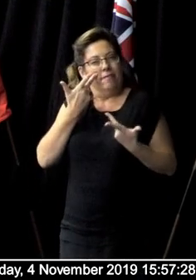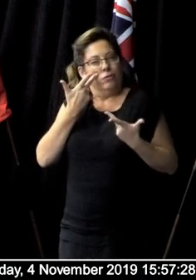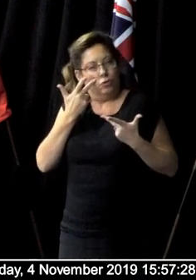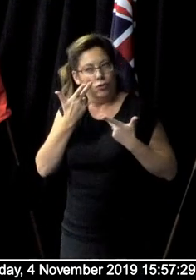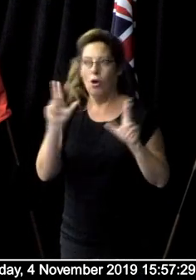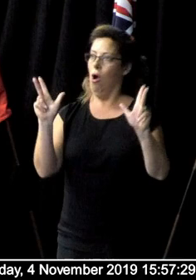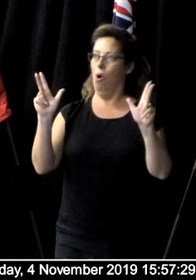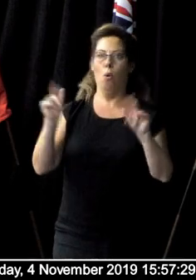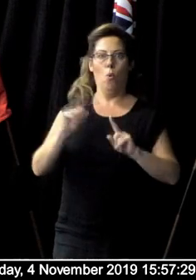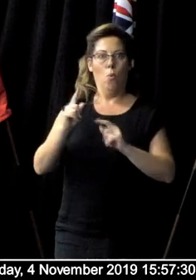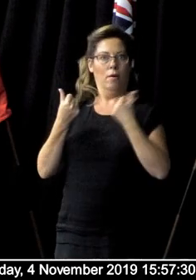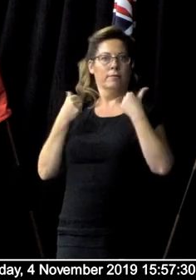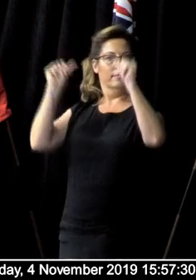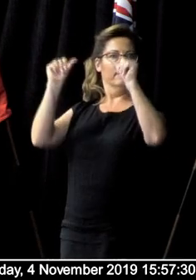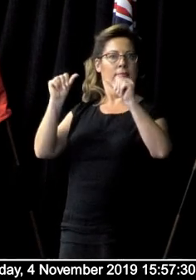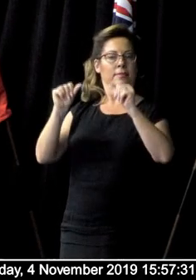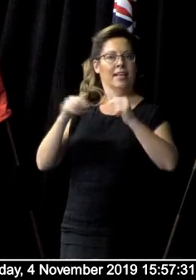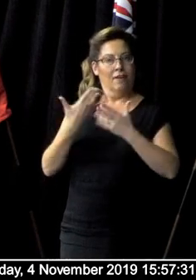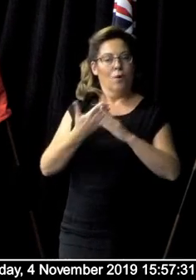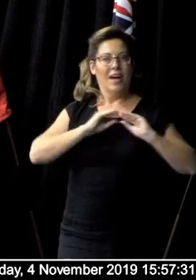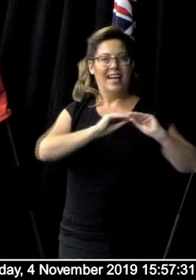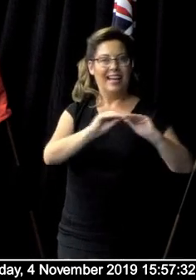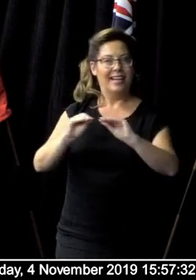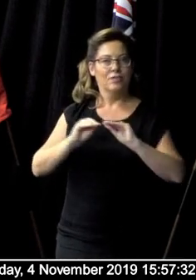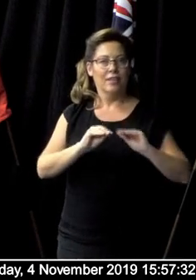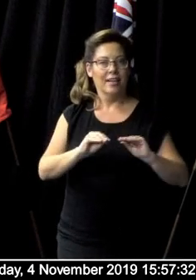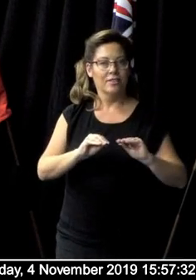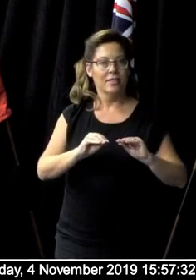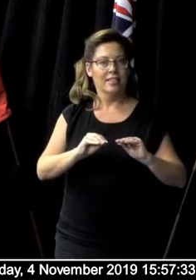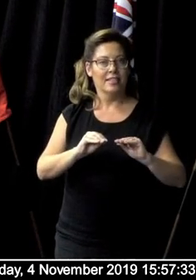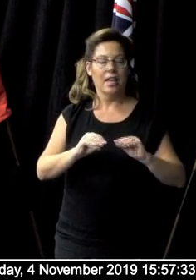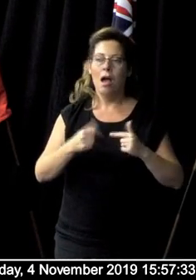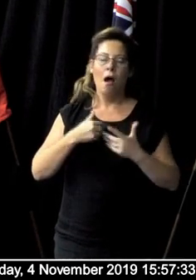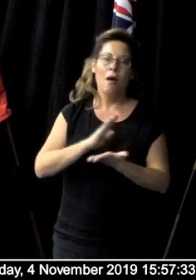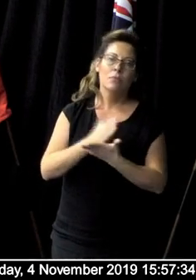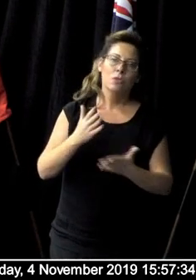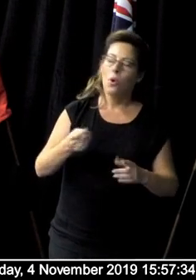So I guess one of the things that we would hate is for all of the issues that are